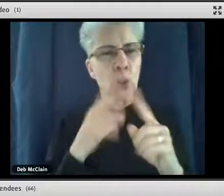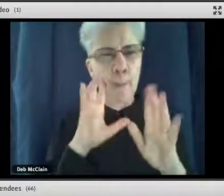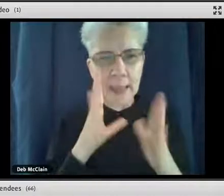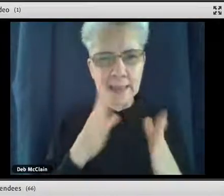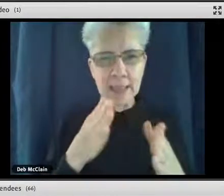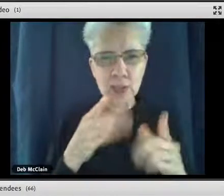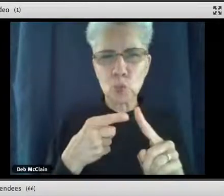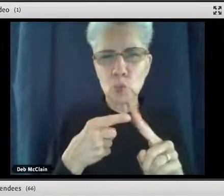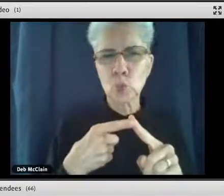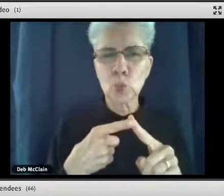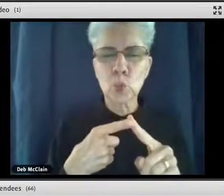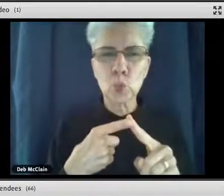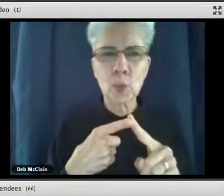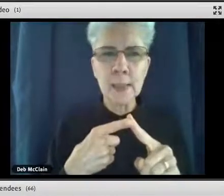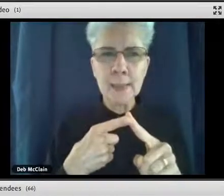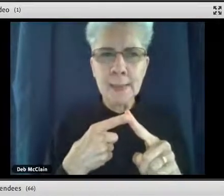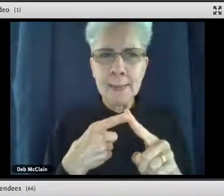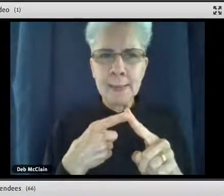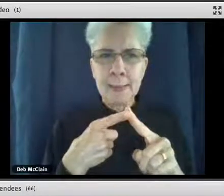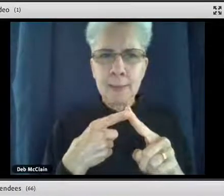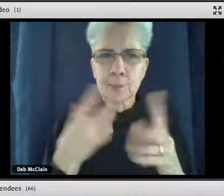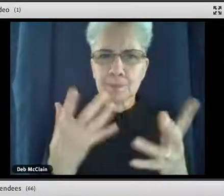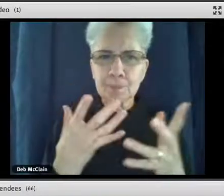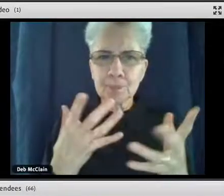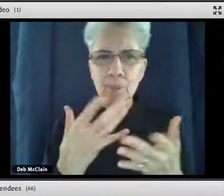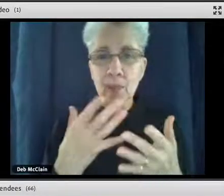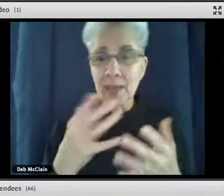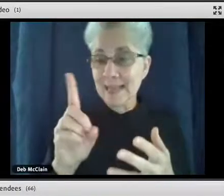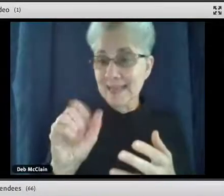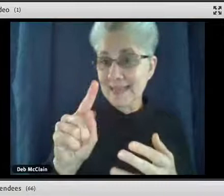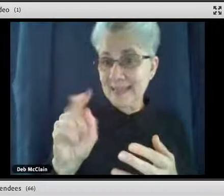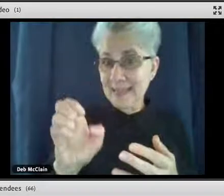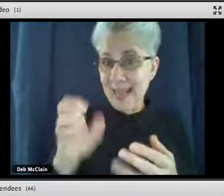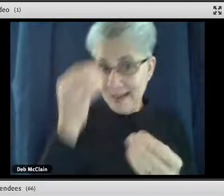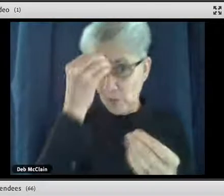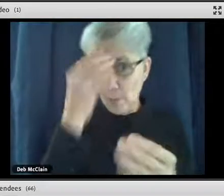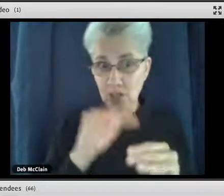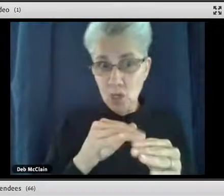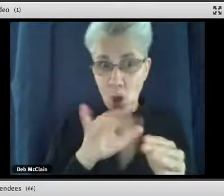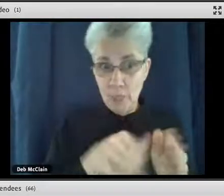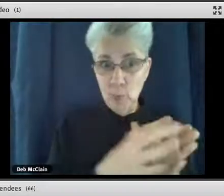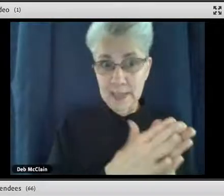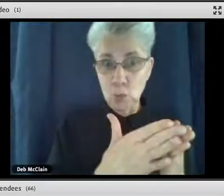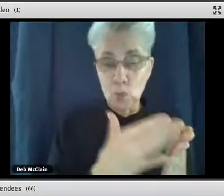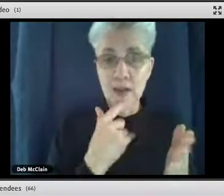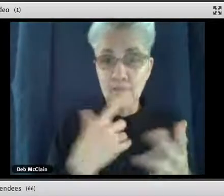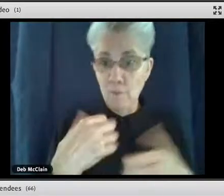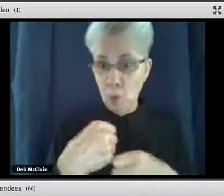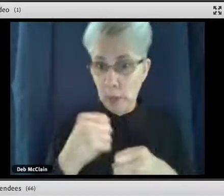So we want to pay close attention to just, like, the date information on our resource.